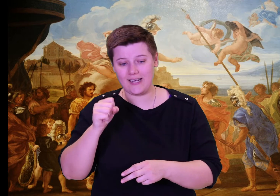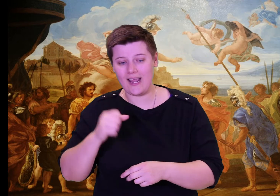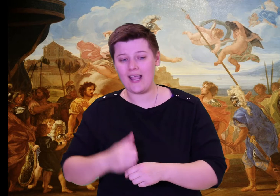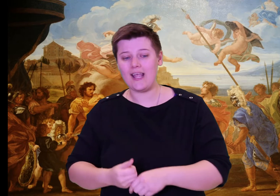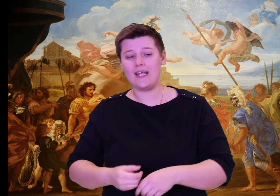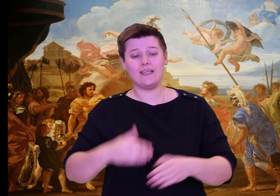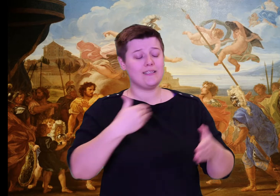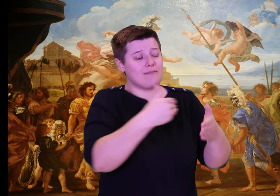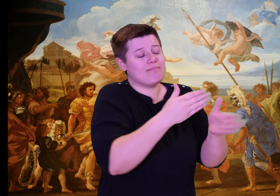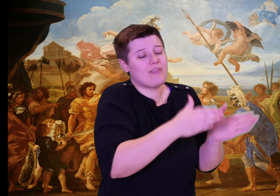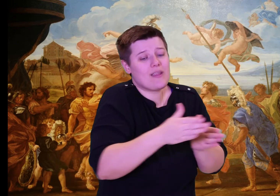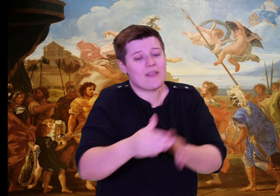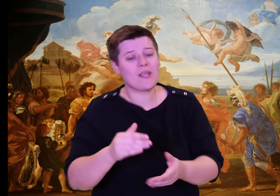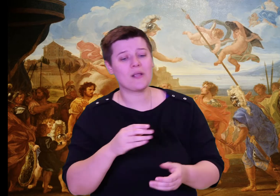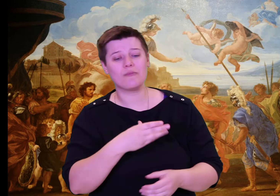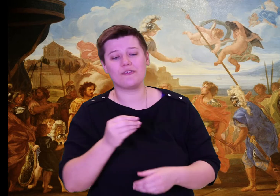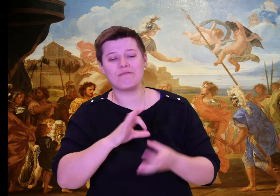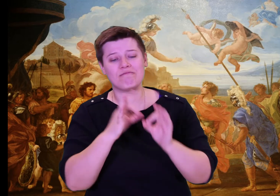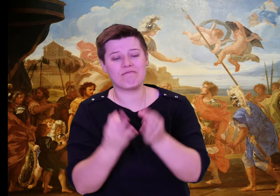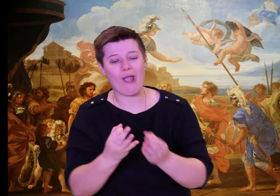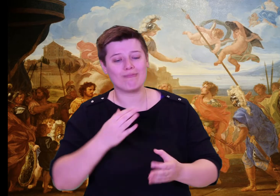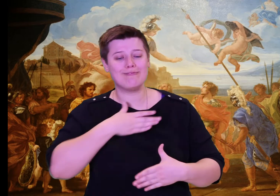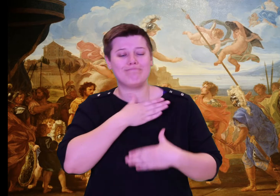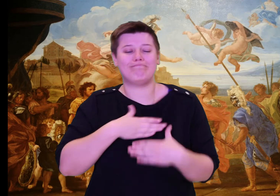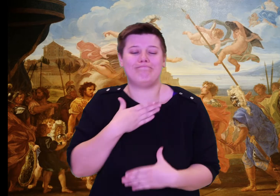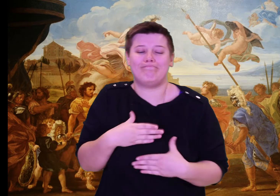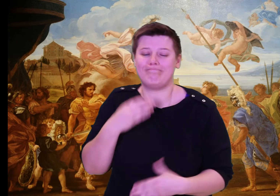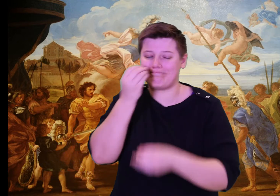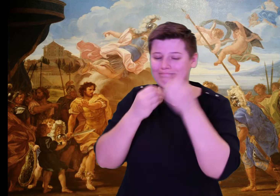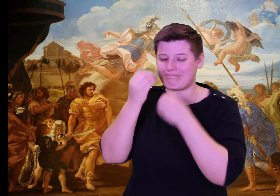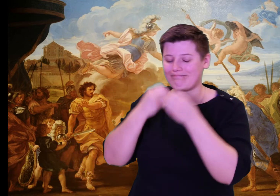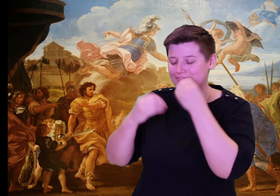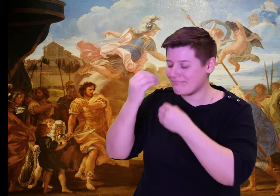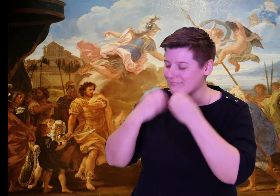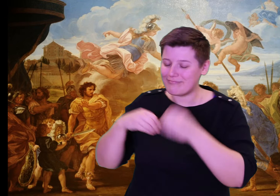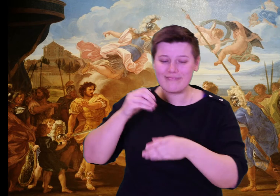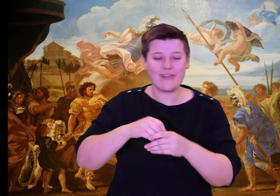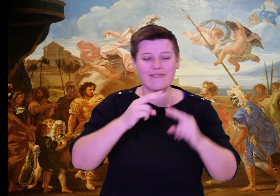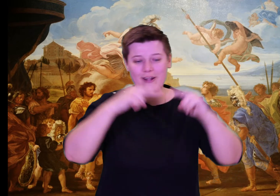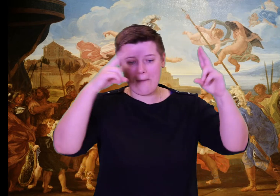Neighbors and family were feasting gladly under the king's high roof.